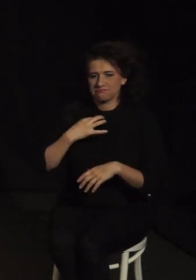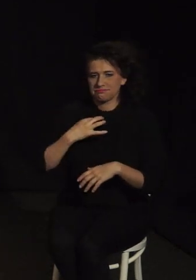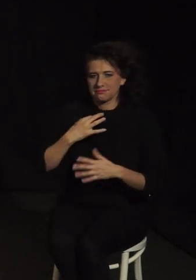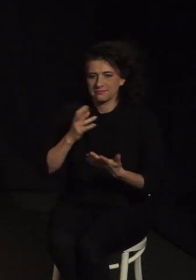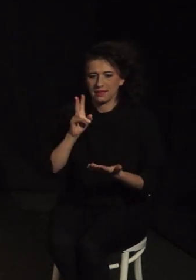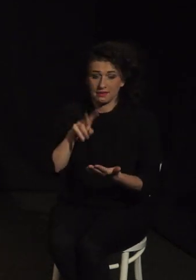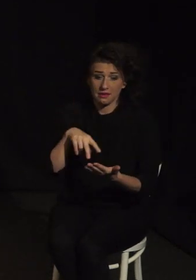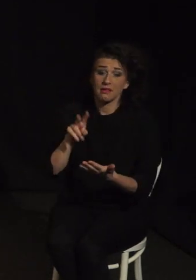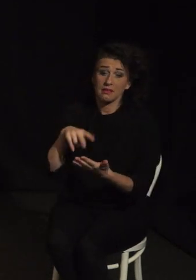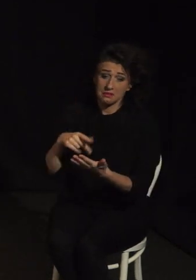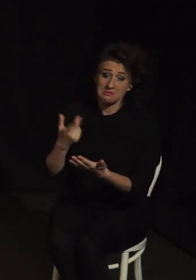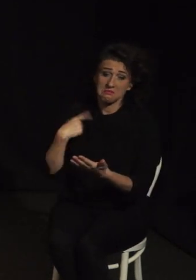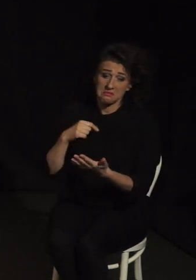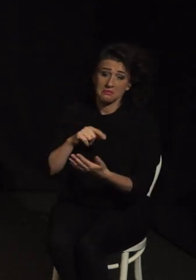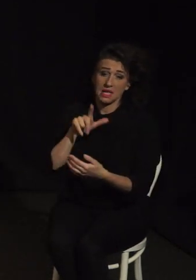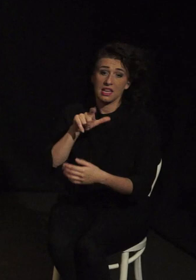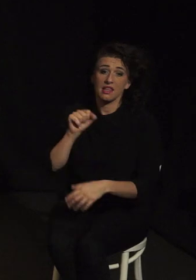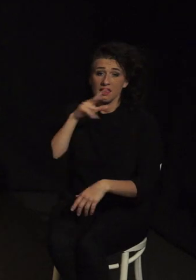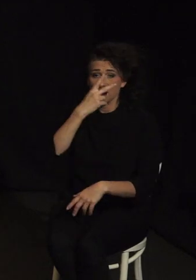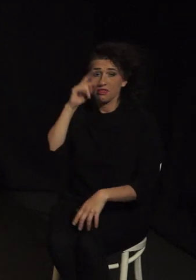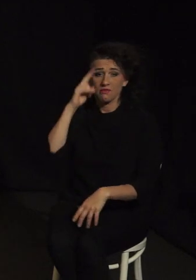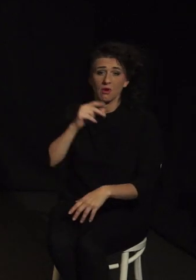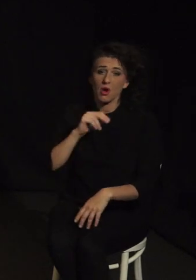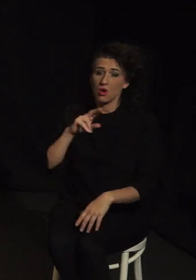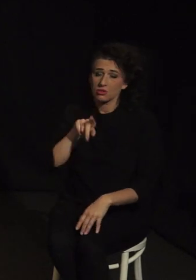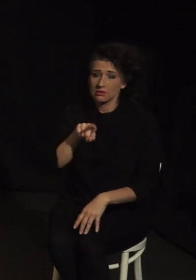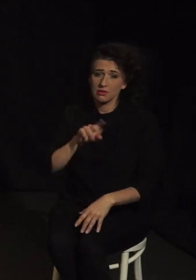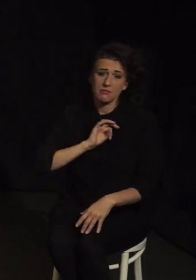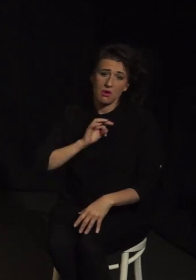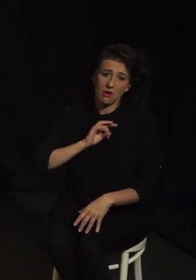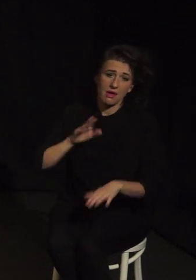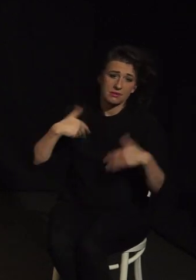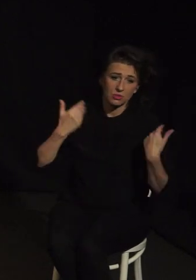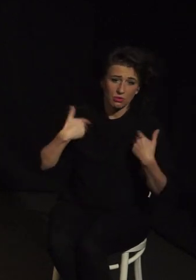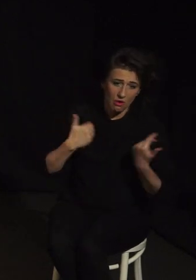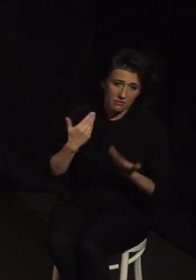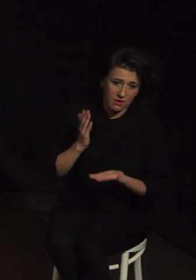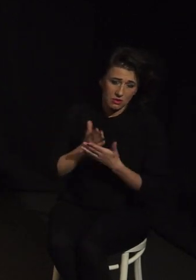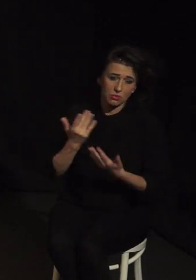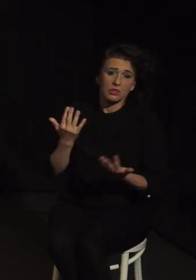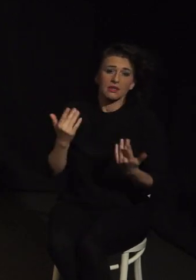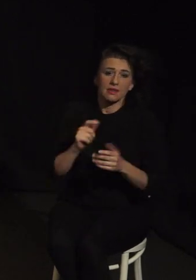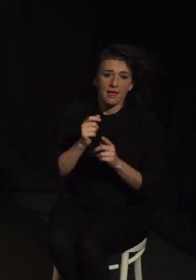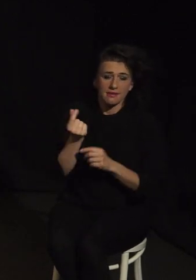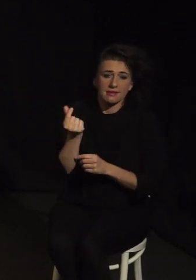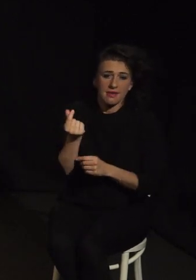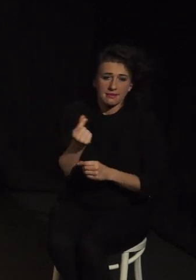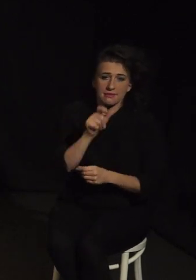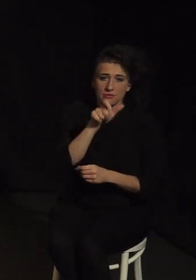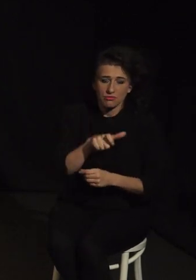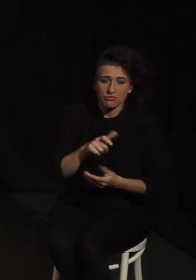"Litwo! Ojczyzno moja! Ty jesteś jak zdrowie. "Ile Cię trzeba cenić, ten tylko się dowie..."